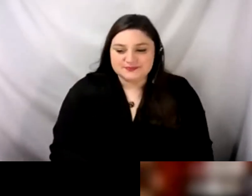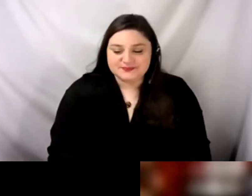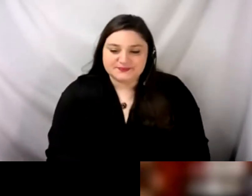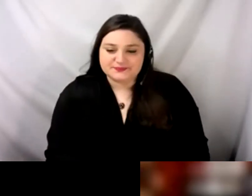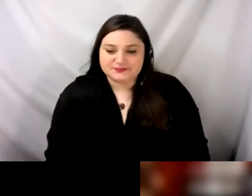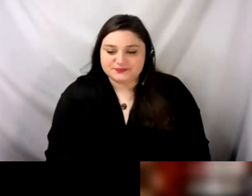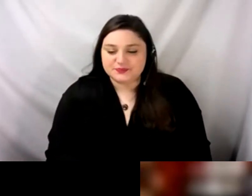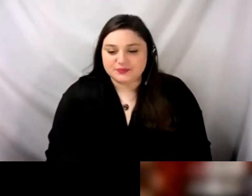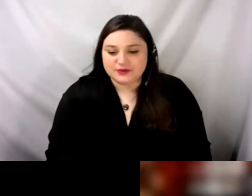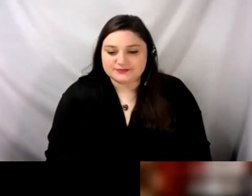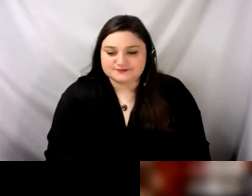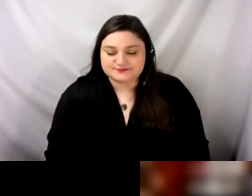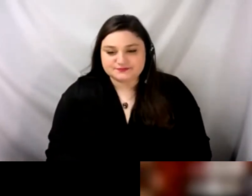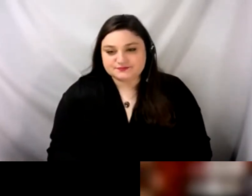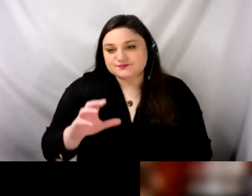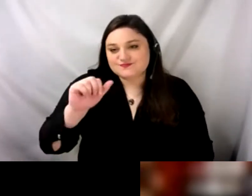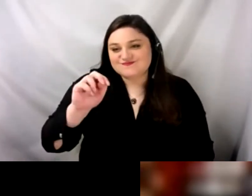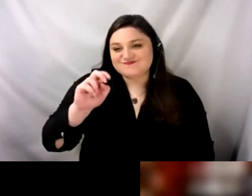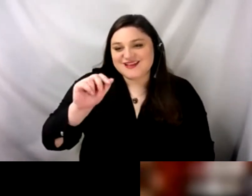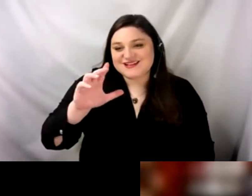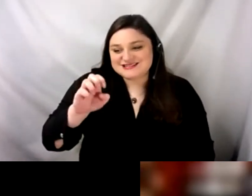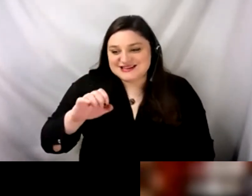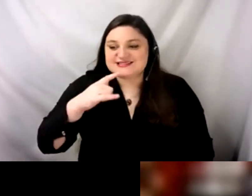I'm going to acknowledge Morgan's question in the chat. Would like to